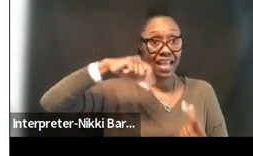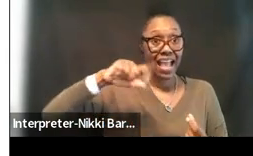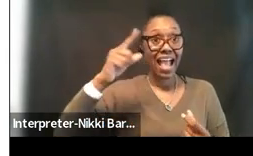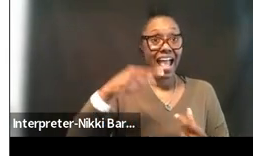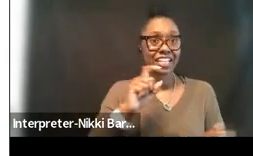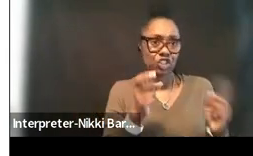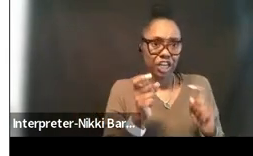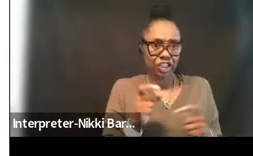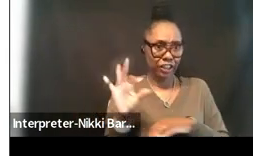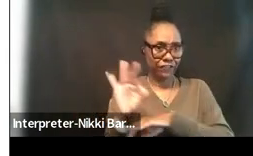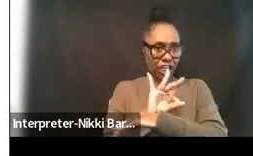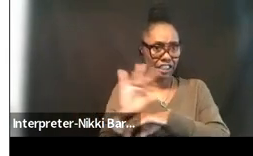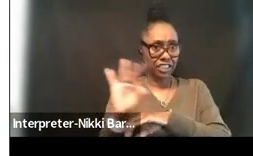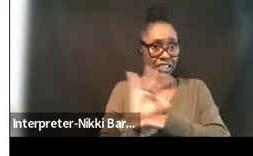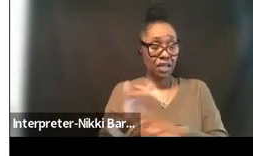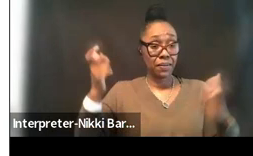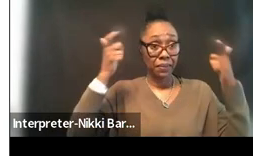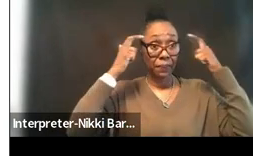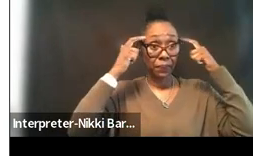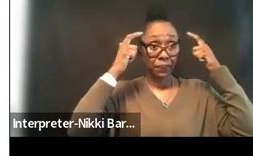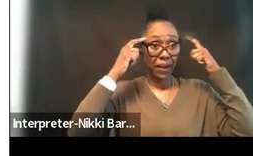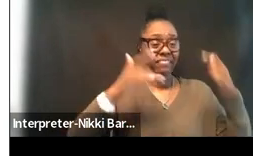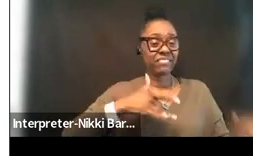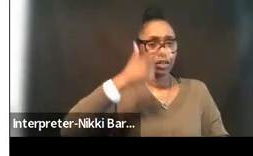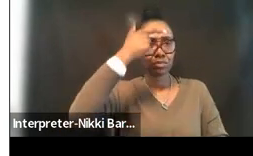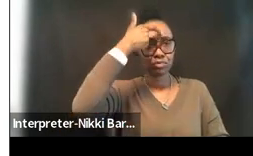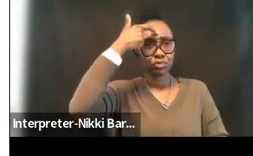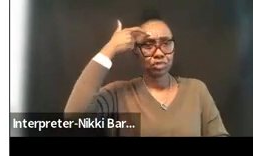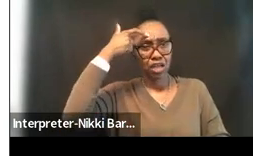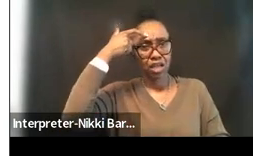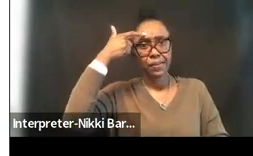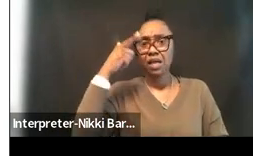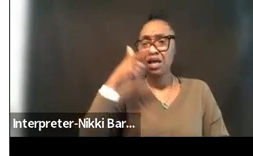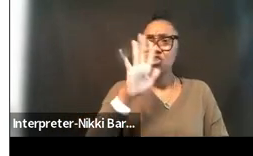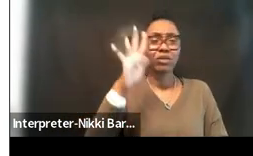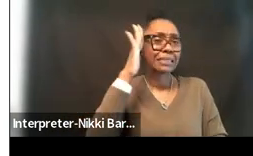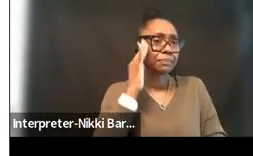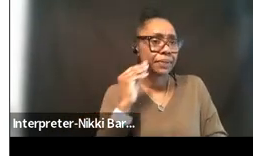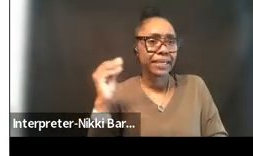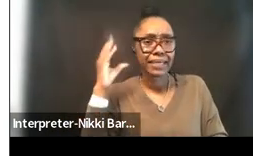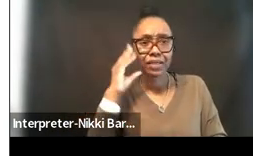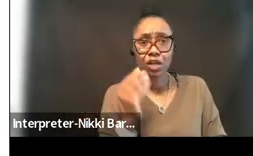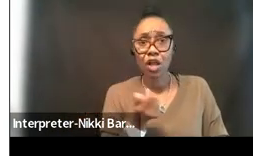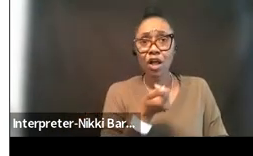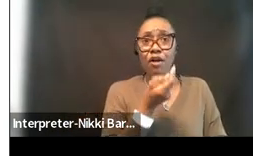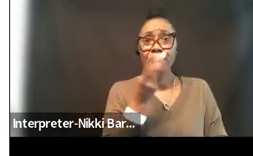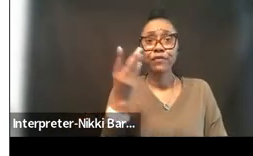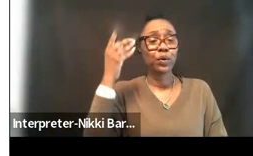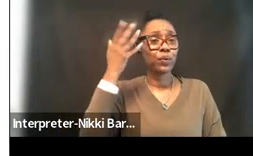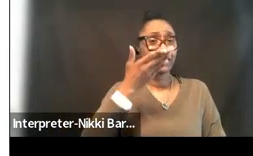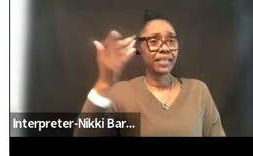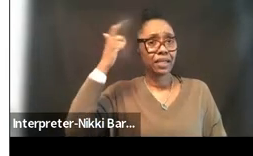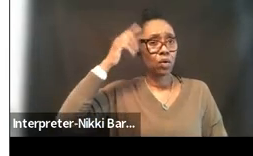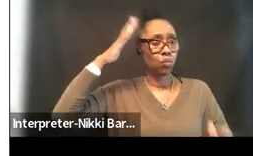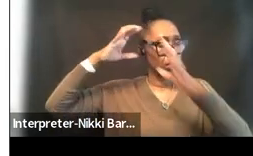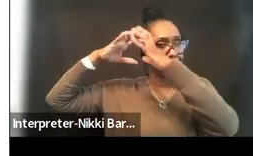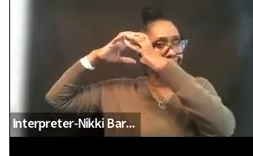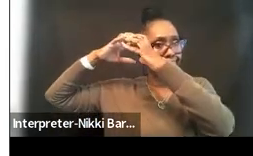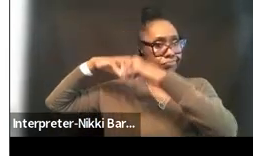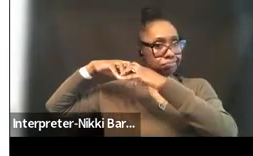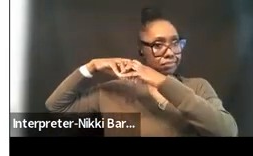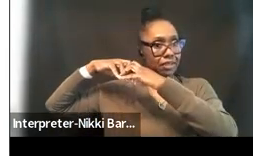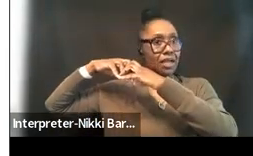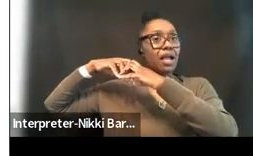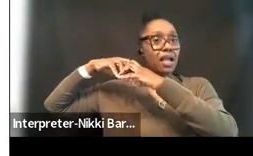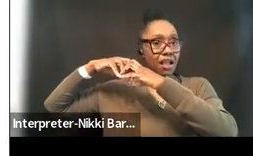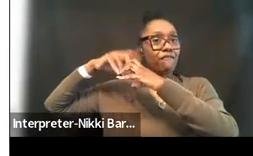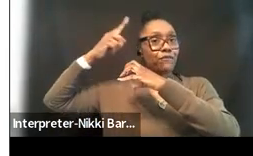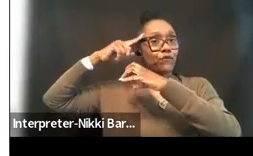So as I've said, when the brain is feeling trauma or have you have been through a traumatic event, several areas of the brain will shut down in order for the brain to protect itself.